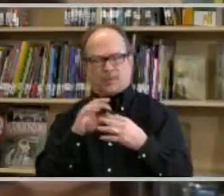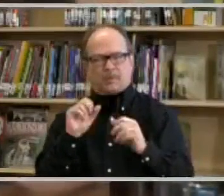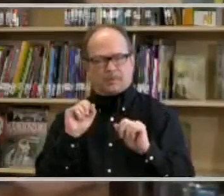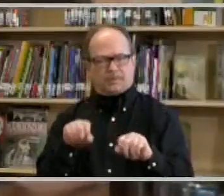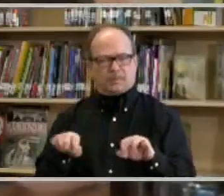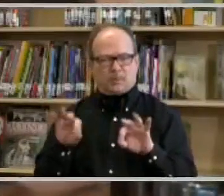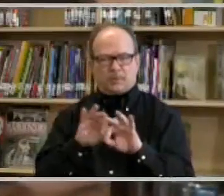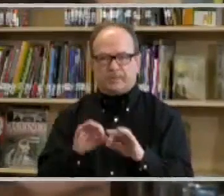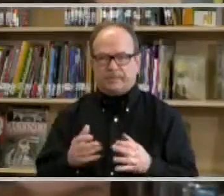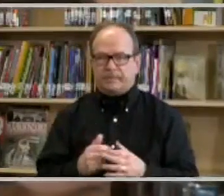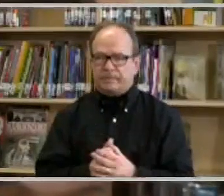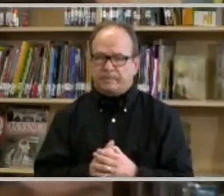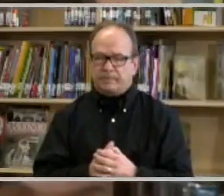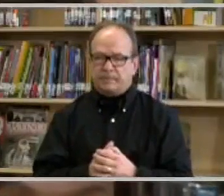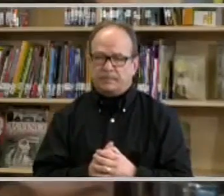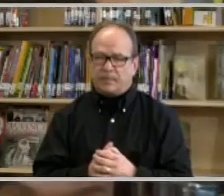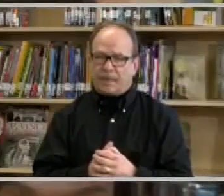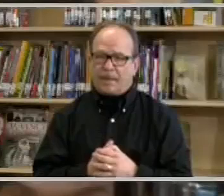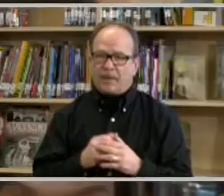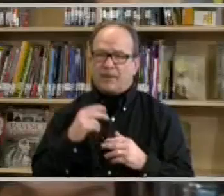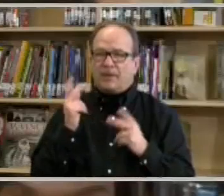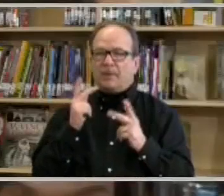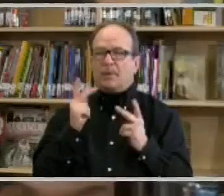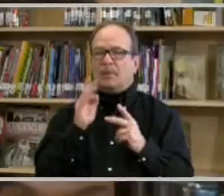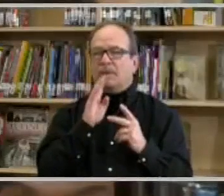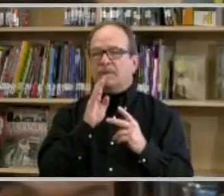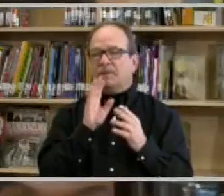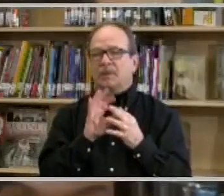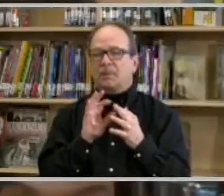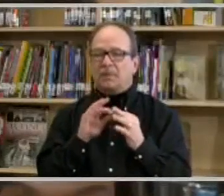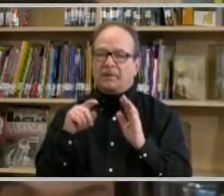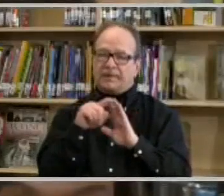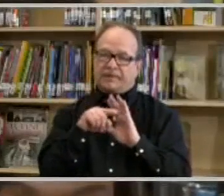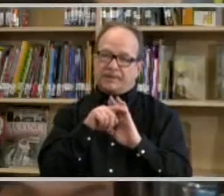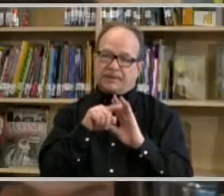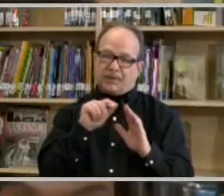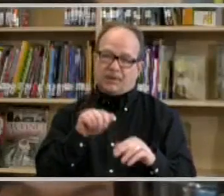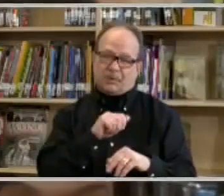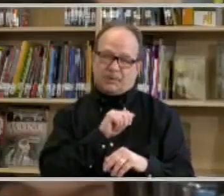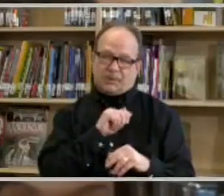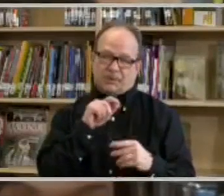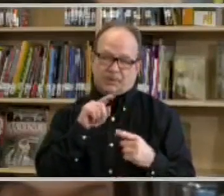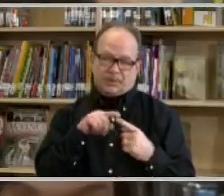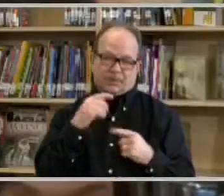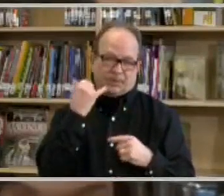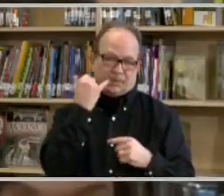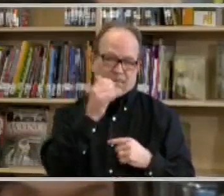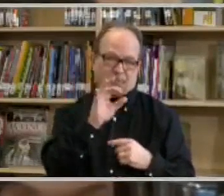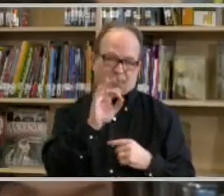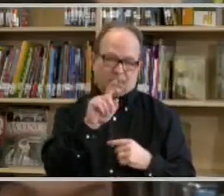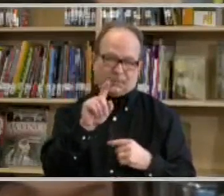BY THE OPERATORS AS WELL SO PEOPLE WHO CALL IN FEEL LIKE THEY'RE BEING HEARD. I GET MORE COMMENTS ABOUT THAT